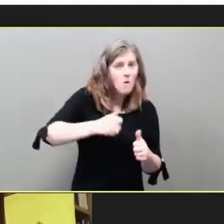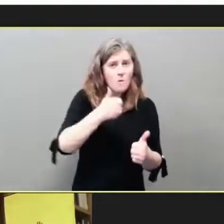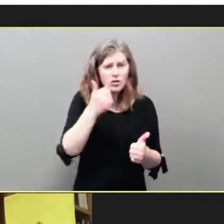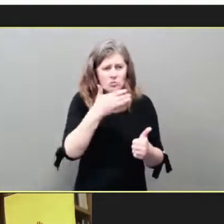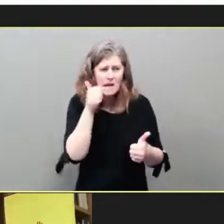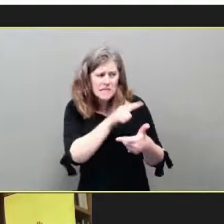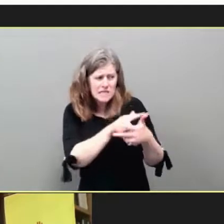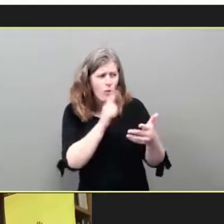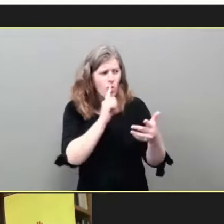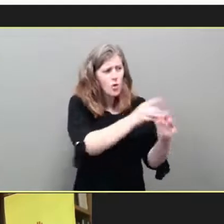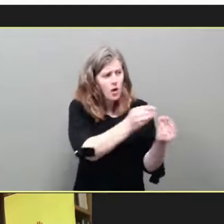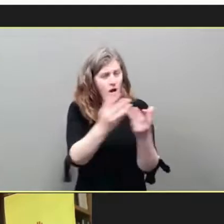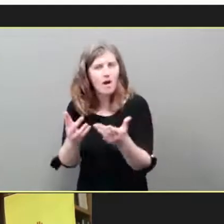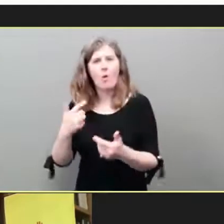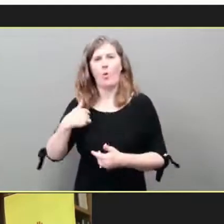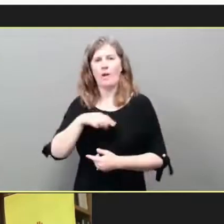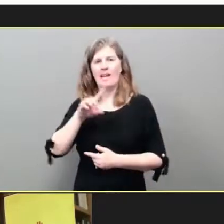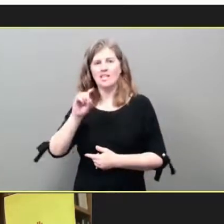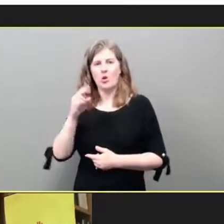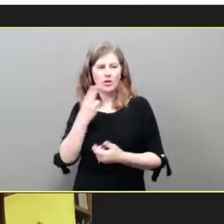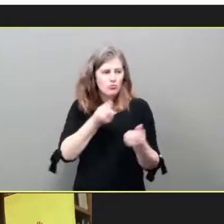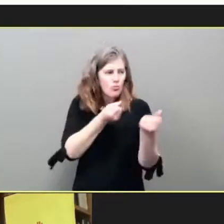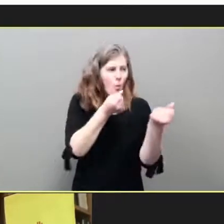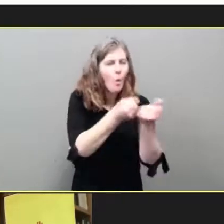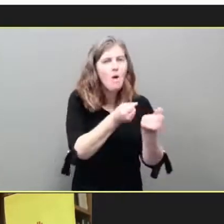and D. O. H. Will be supporting providers to get those vaccines into